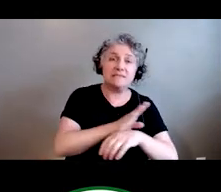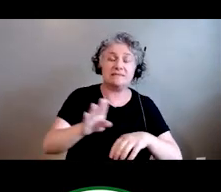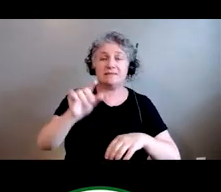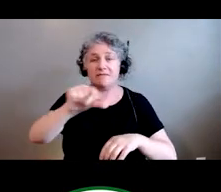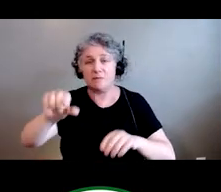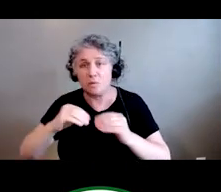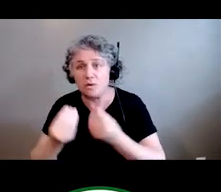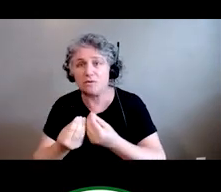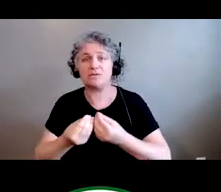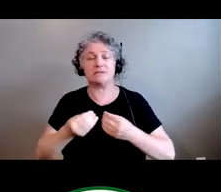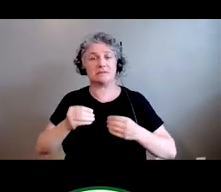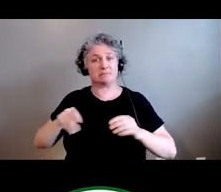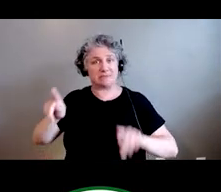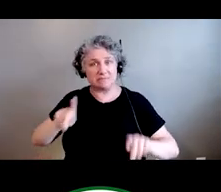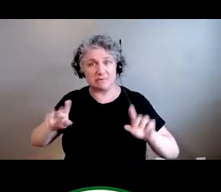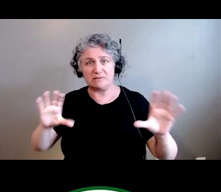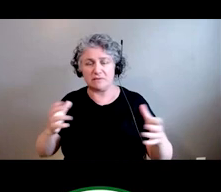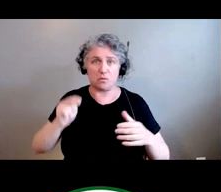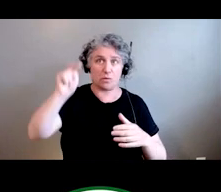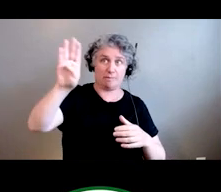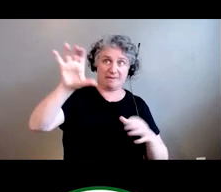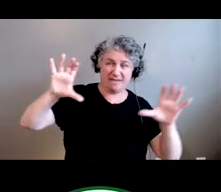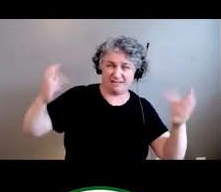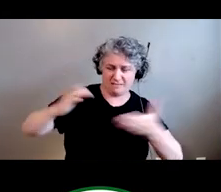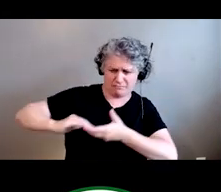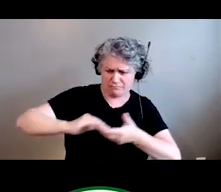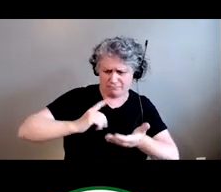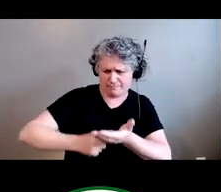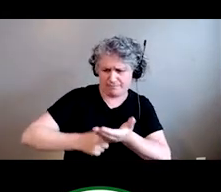assessment and created local solutions for more accessibility.